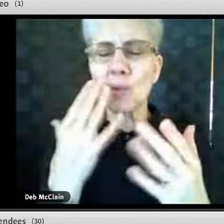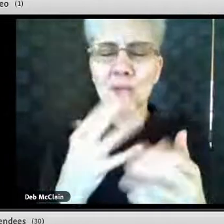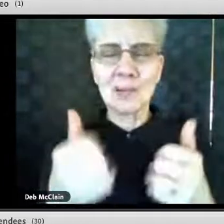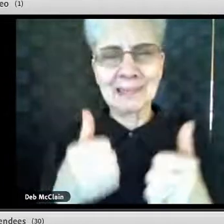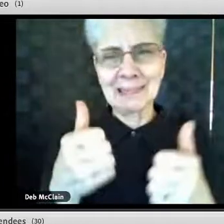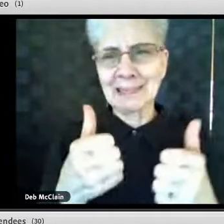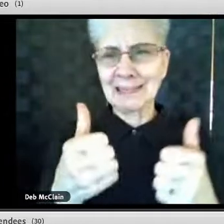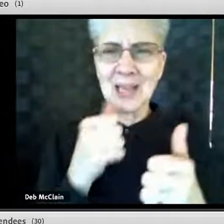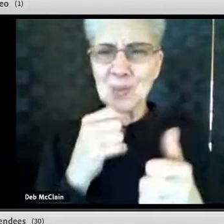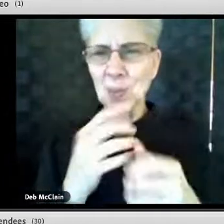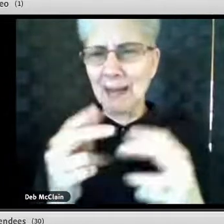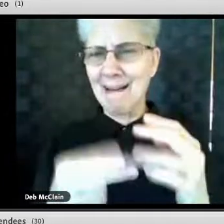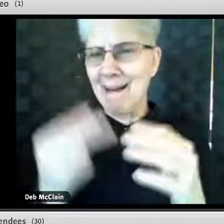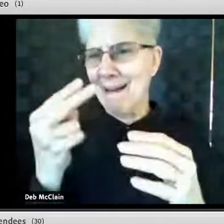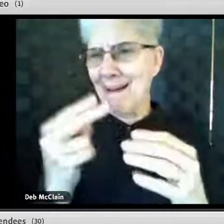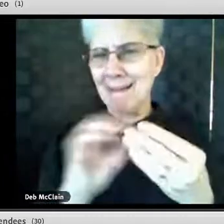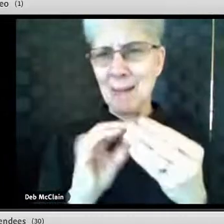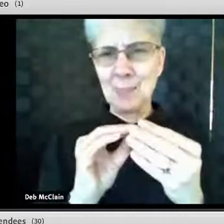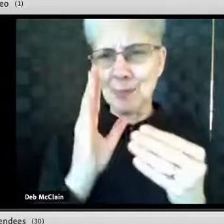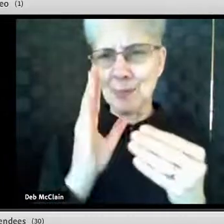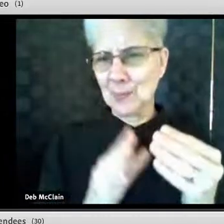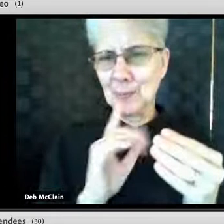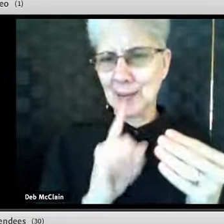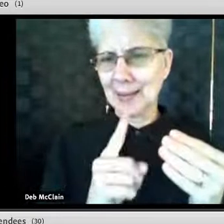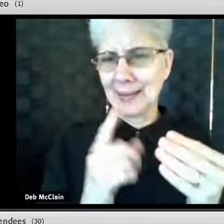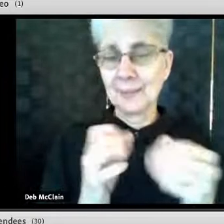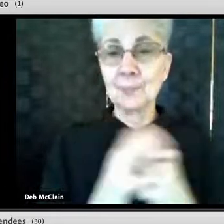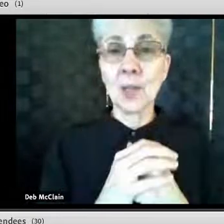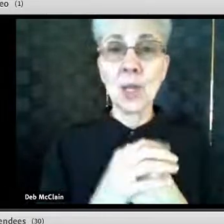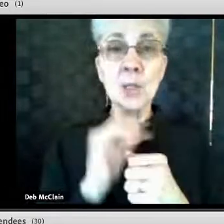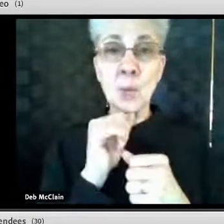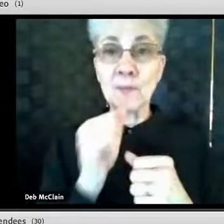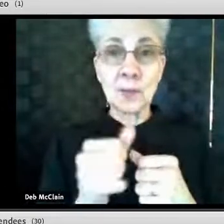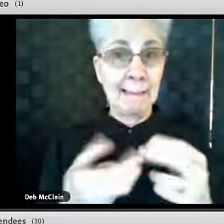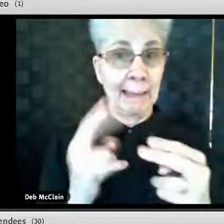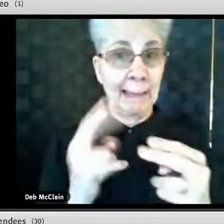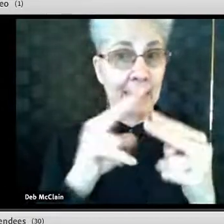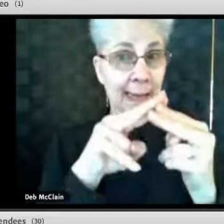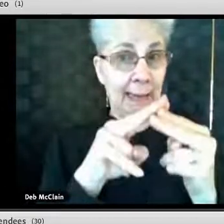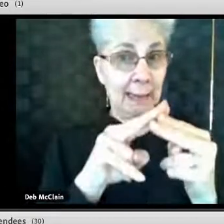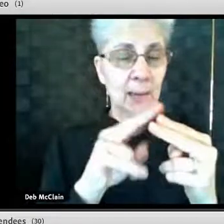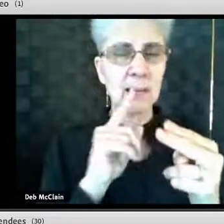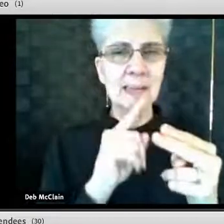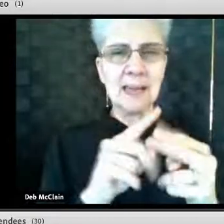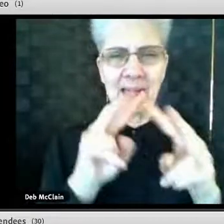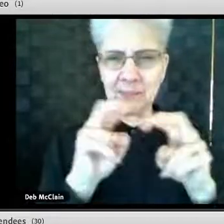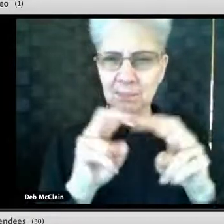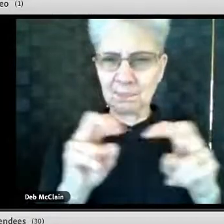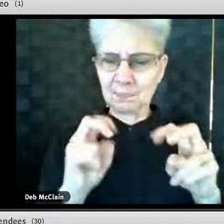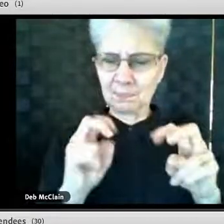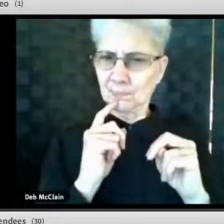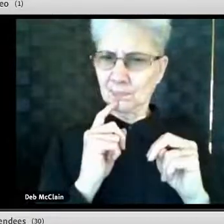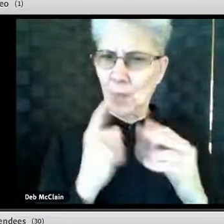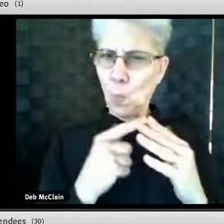And you don't really ever get a higher level, and if you're not gaining, you need to kind of maybe step back and say,